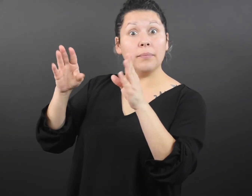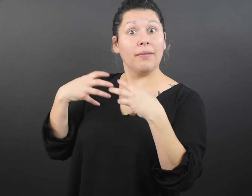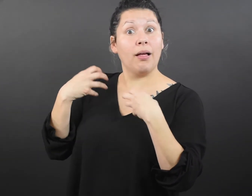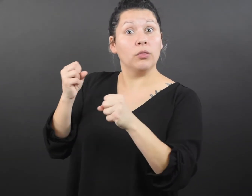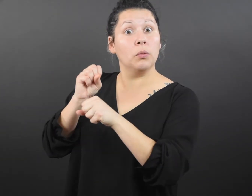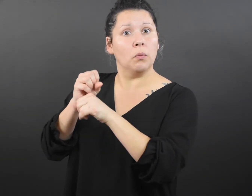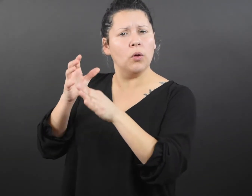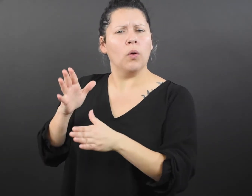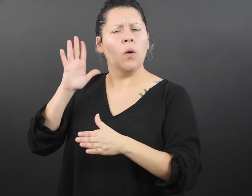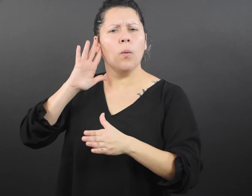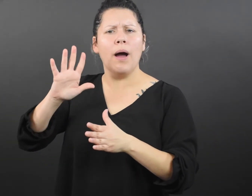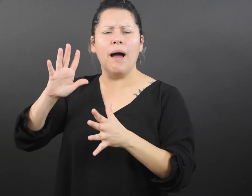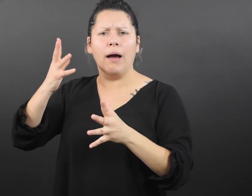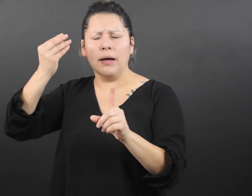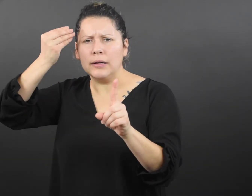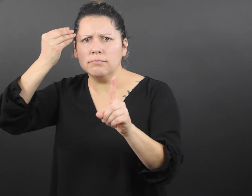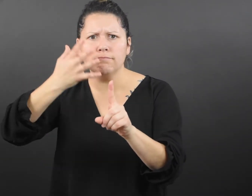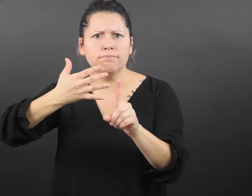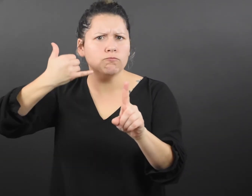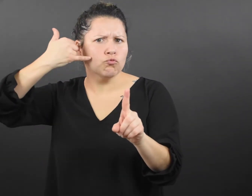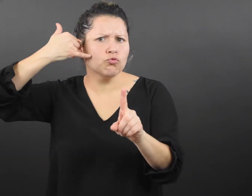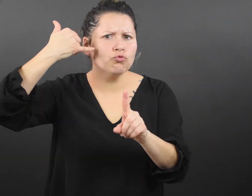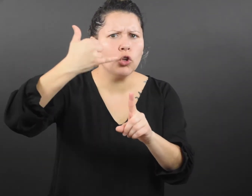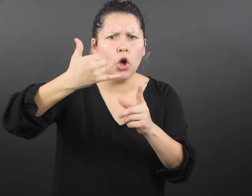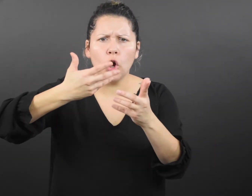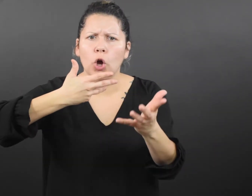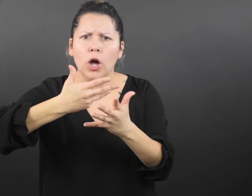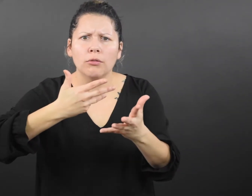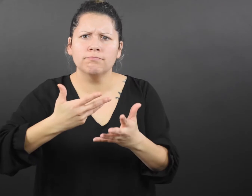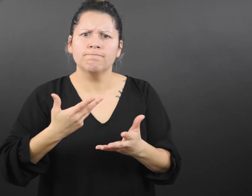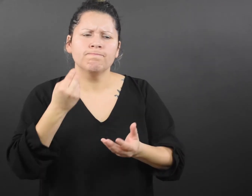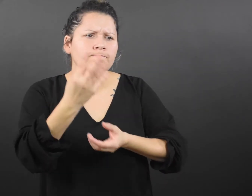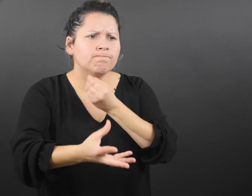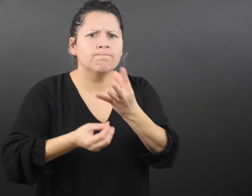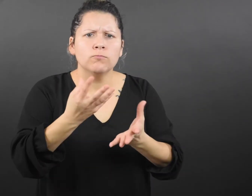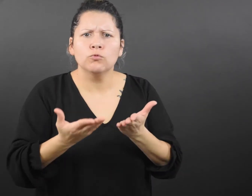workers will follow up with the person to give recommendations for how long to stay home.